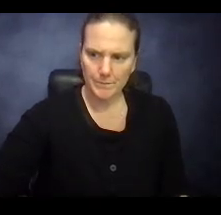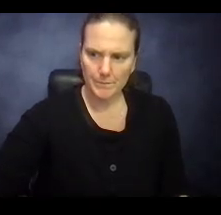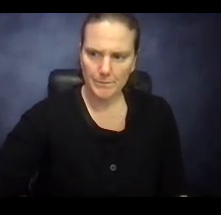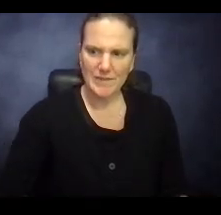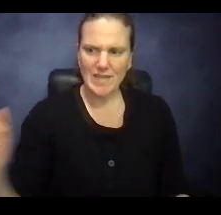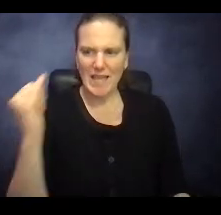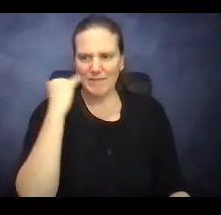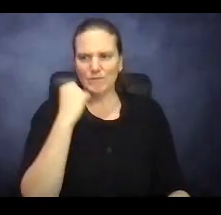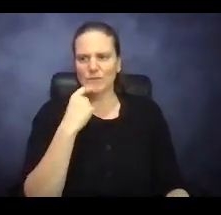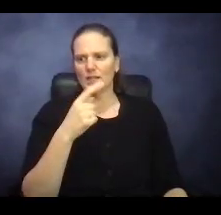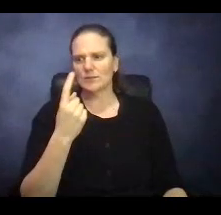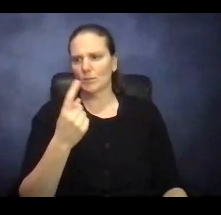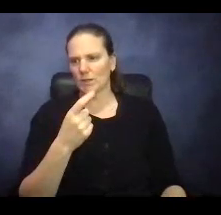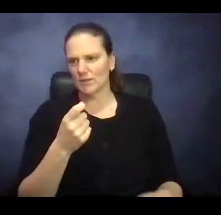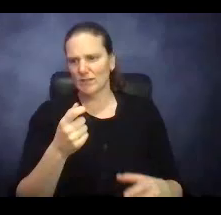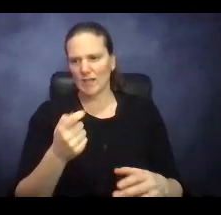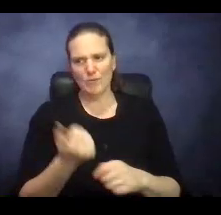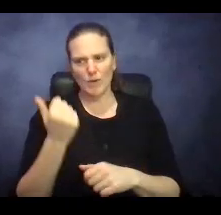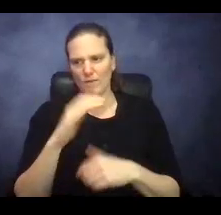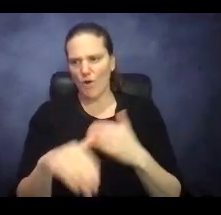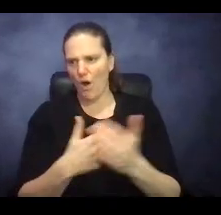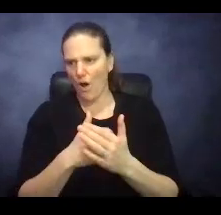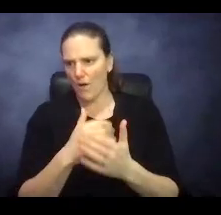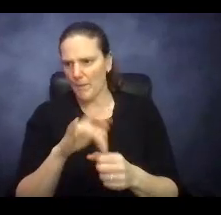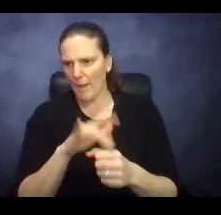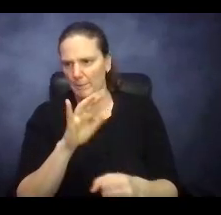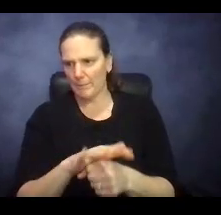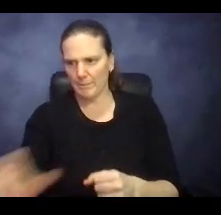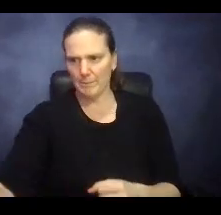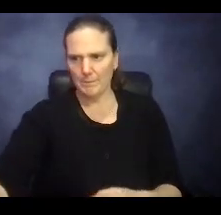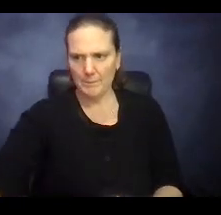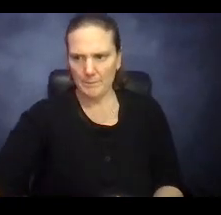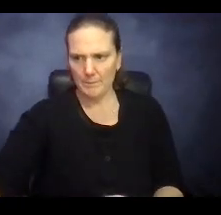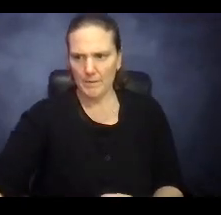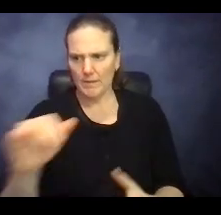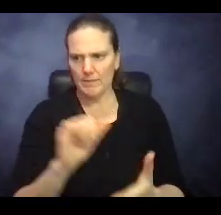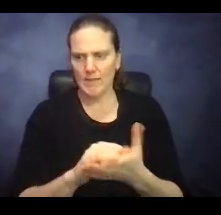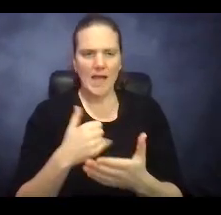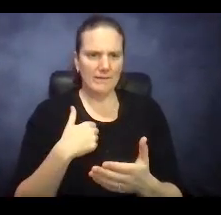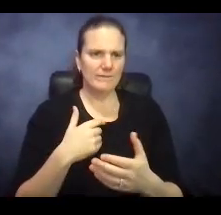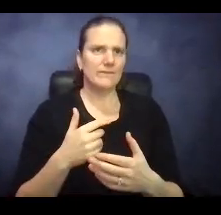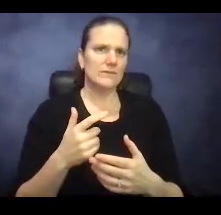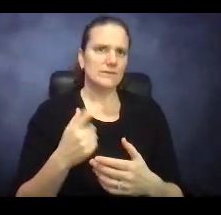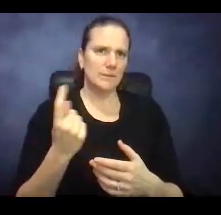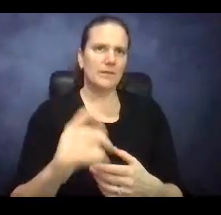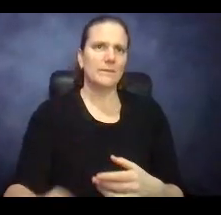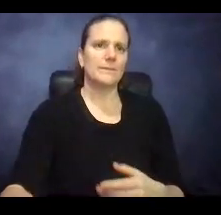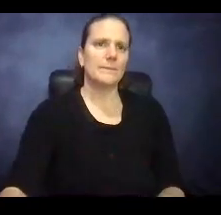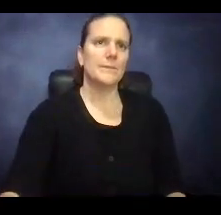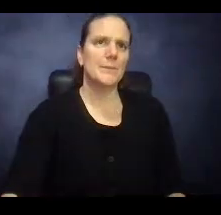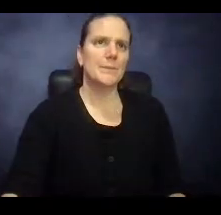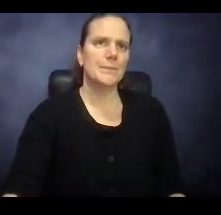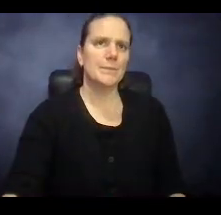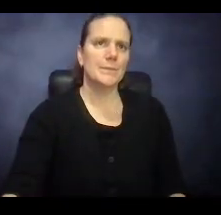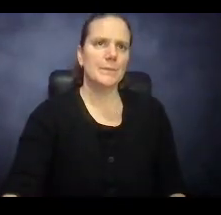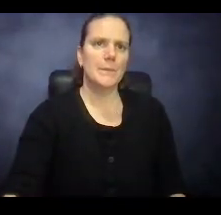with disordered eating and there's, there's an immediate nervous system response. So I really do, I have a heart led practice, so it's more important for me to build intimacy